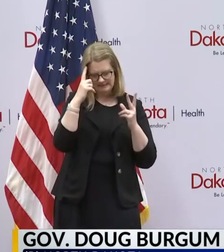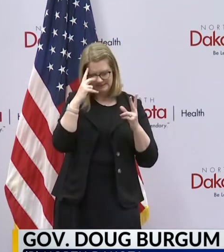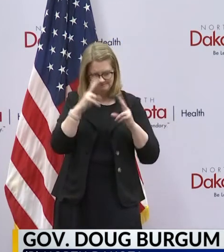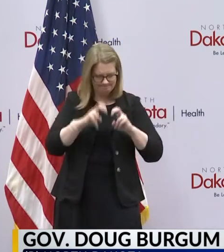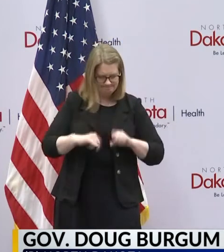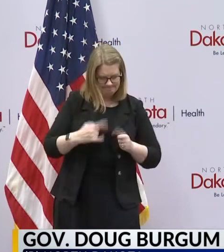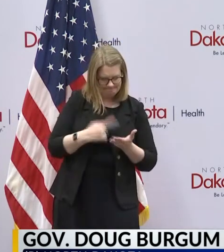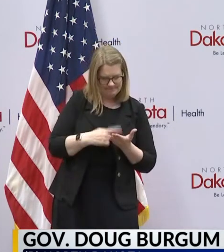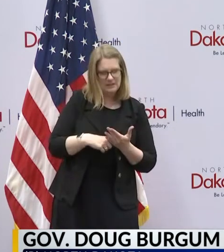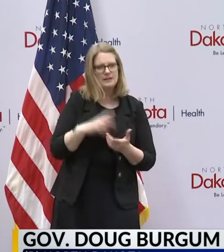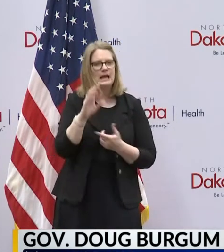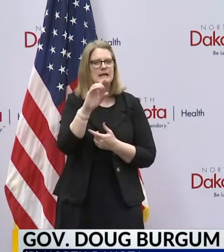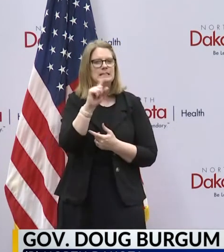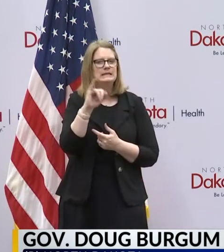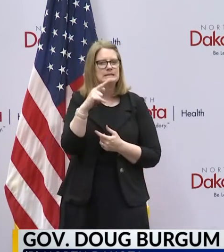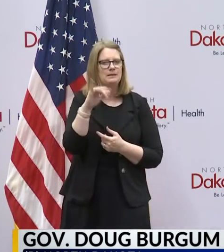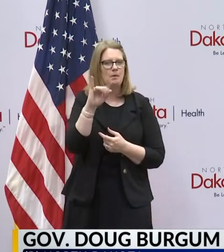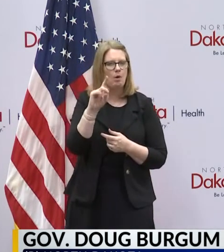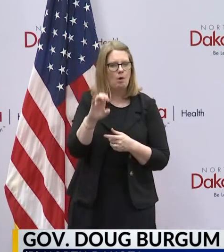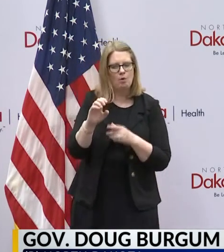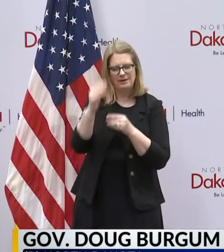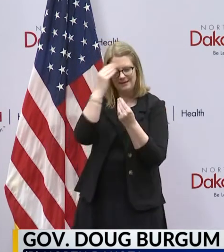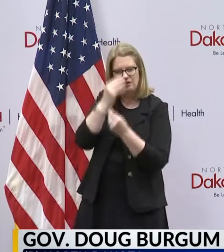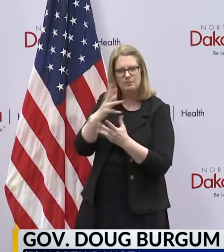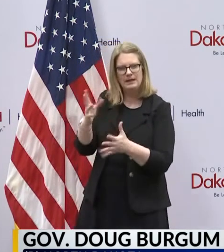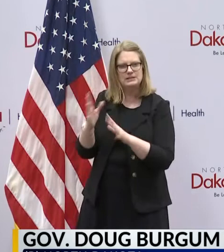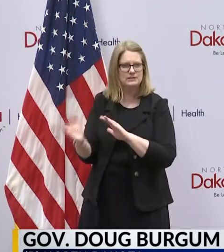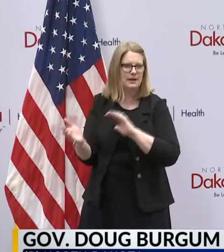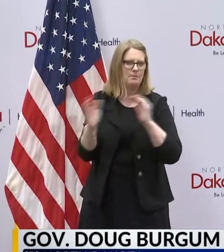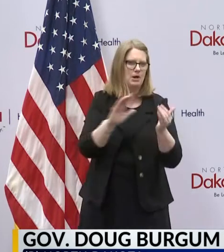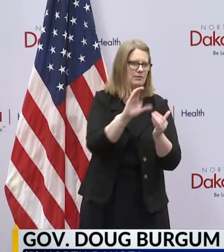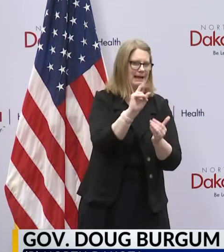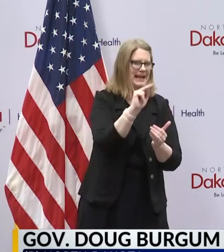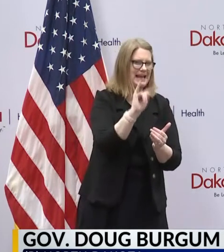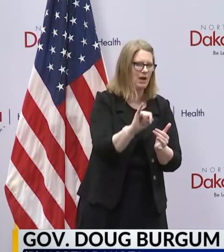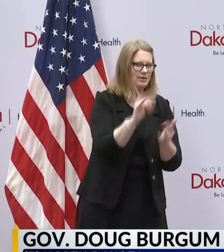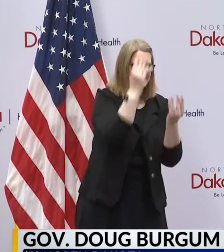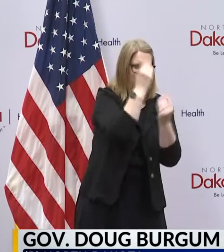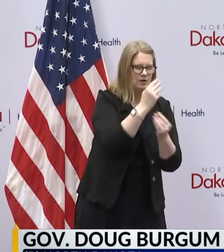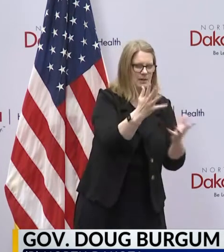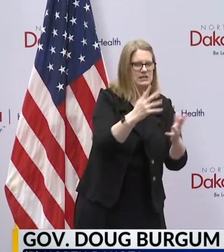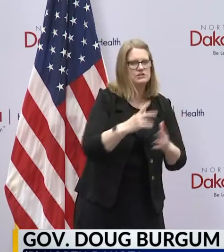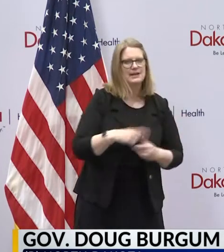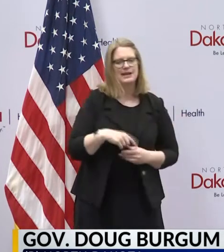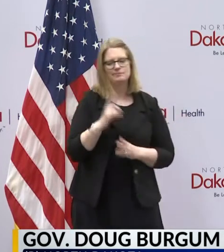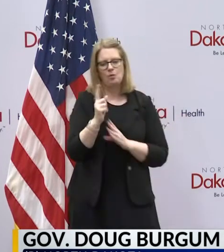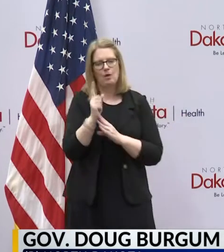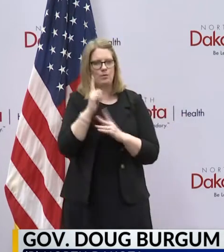SEEN THAT IN THE DECISIONS THAT WE'VE MADE RELATIVE TO TOPICS